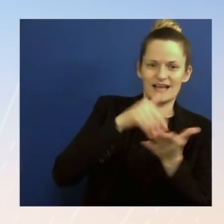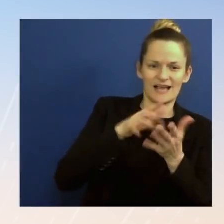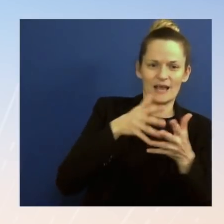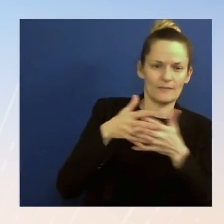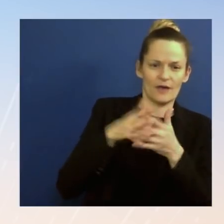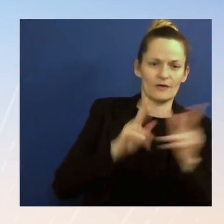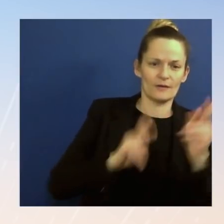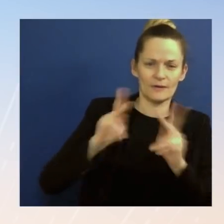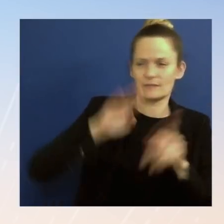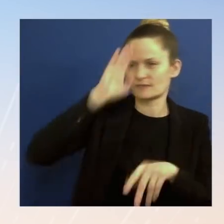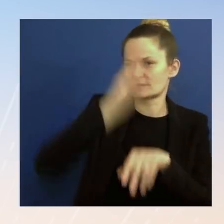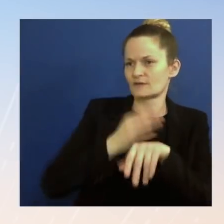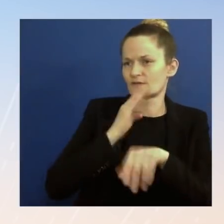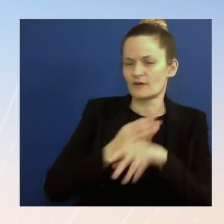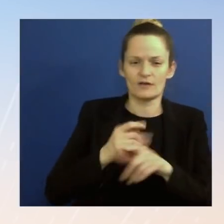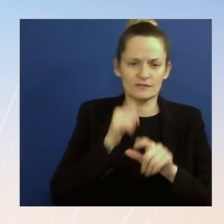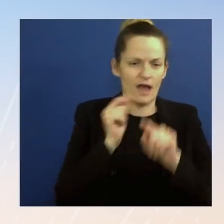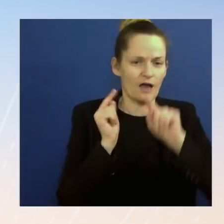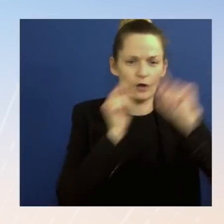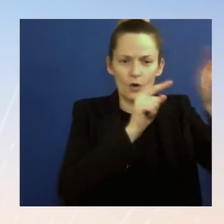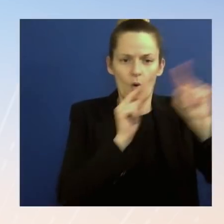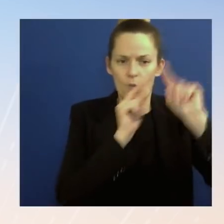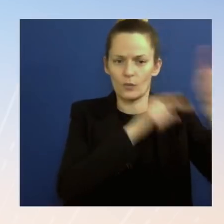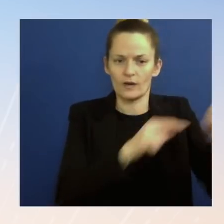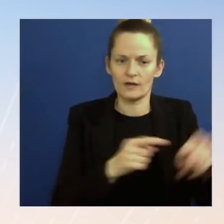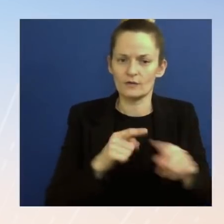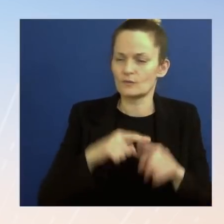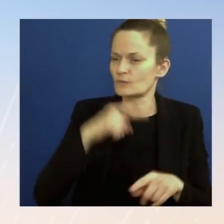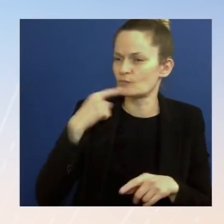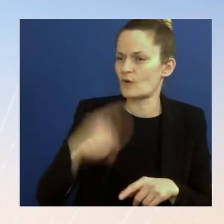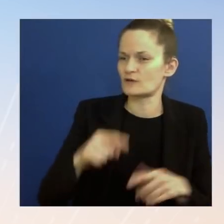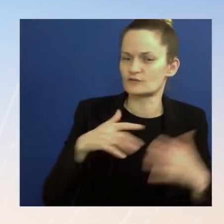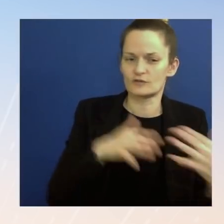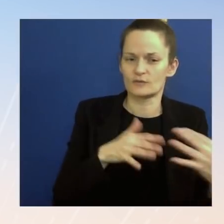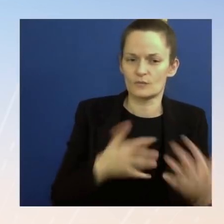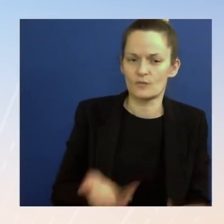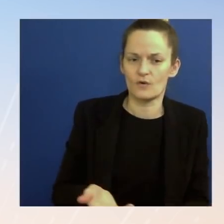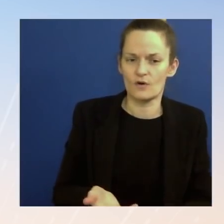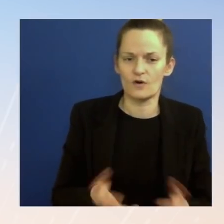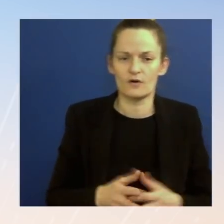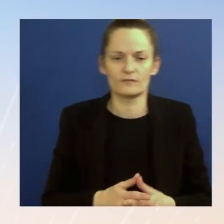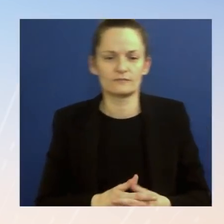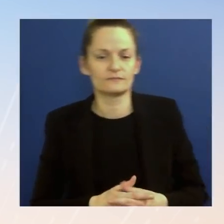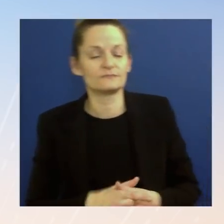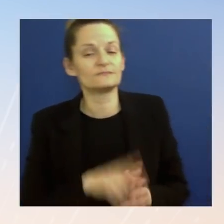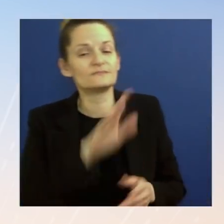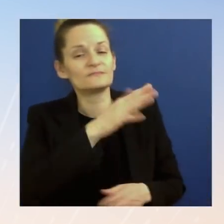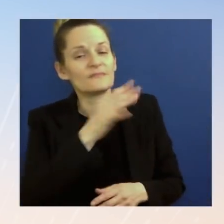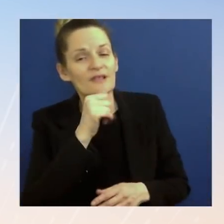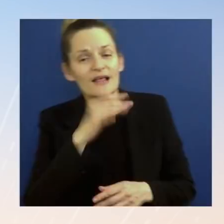Ladies first. Okay, go ahead. The Press: Thank you. On Iran: The Iran talks appeared to have stalled amid some last-minute demands by Russia.